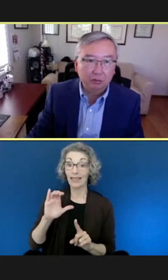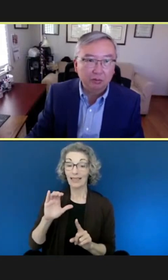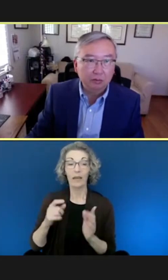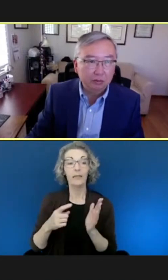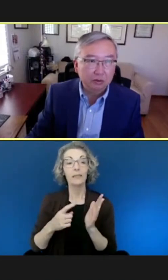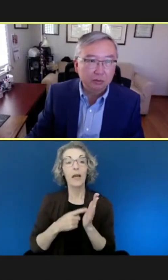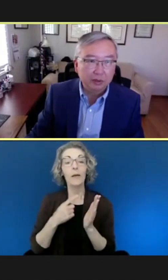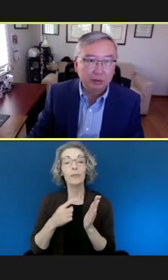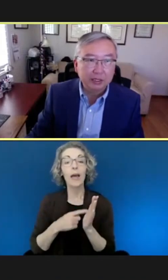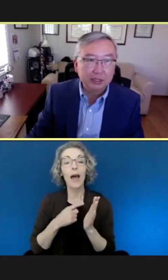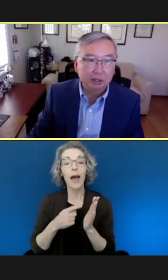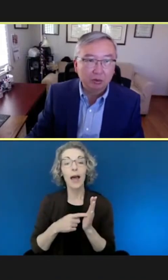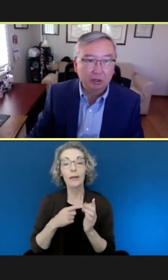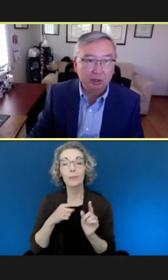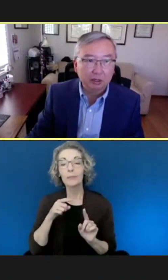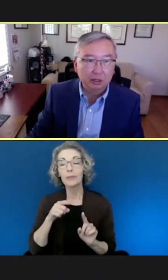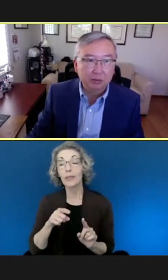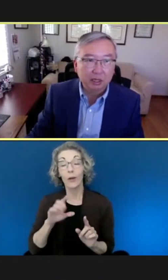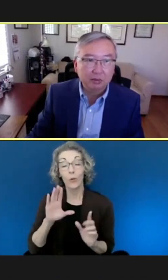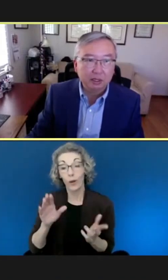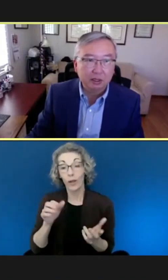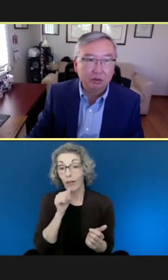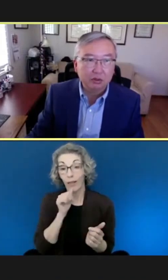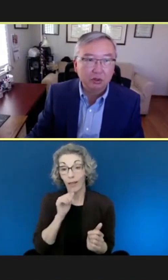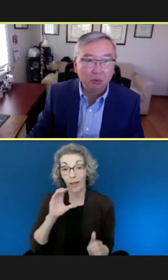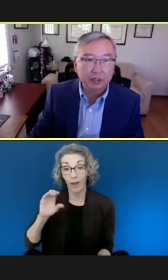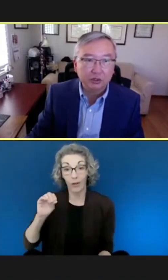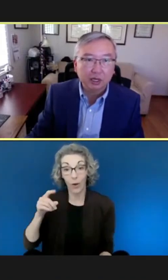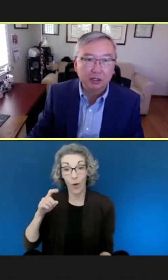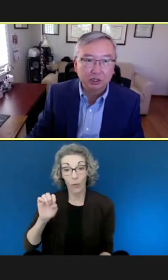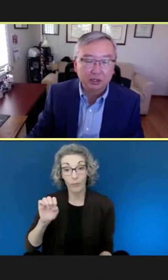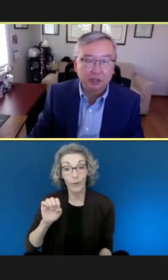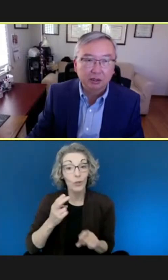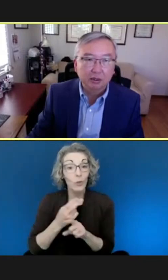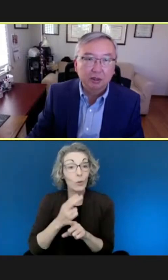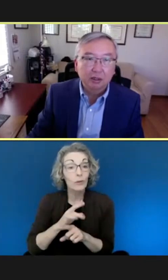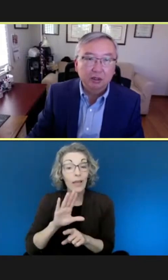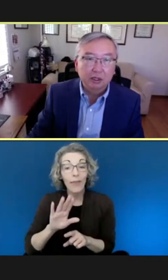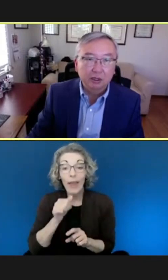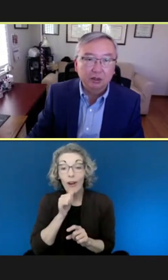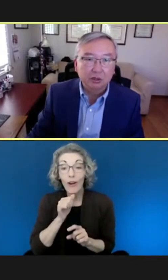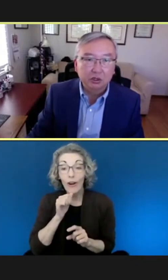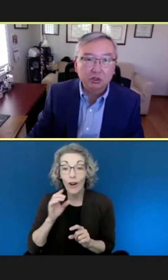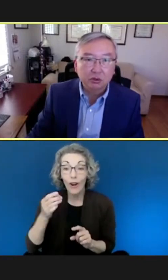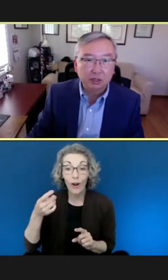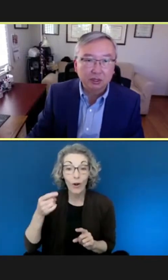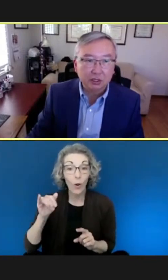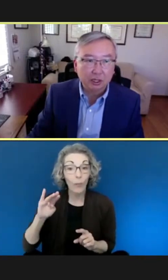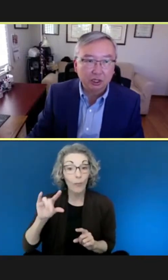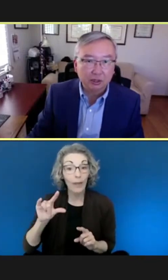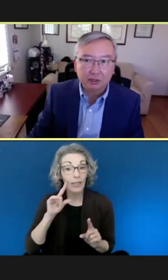basically, sometimes they use coping strategies in social situations.